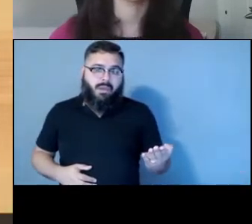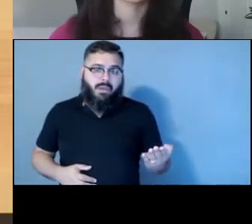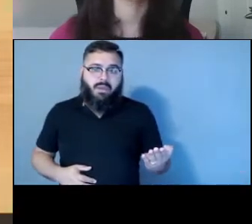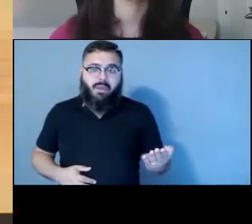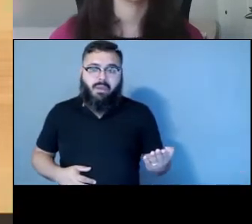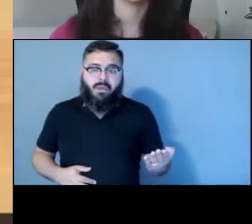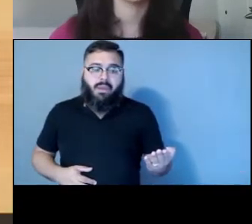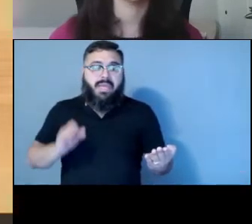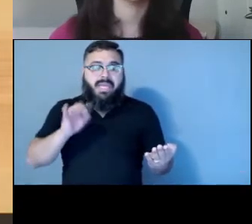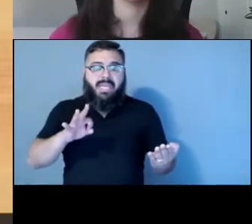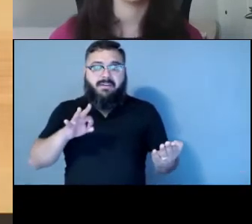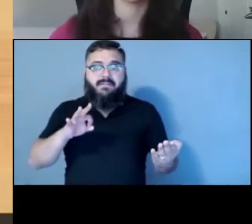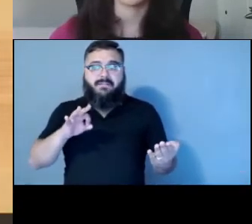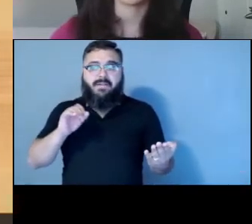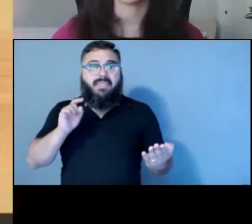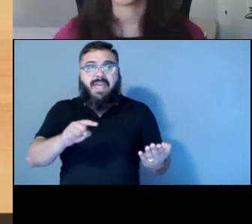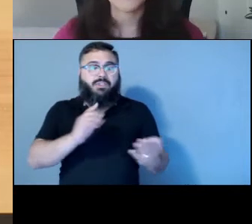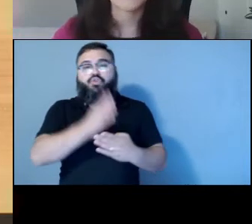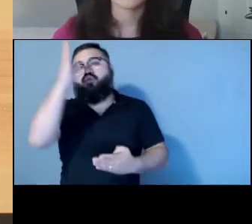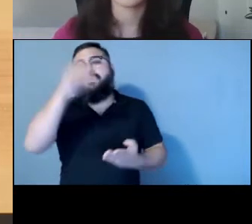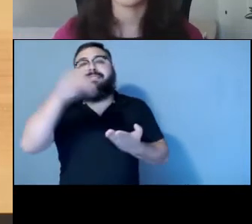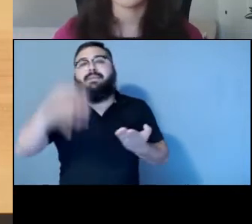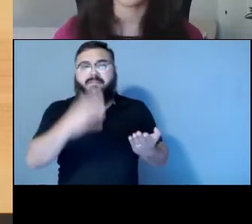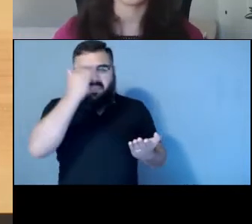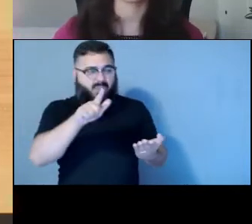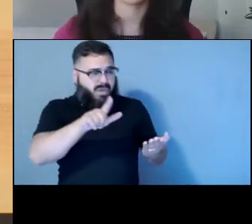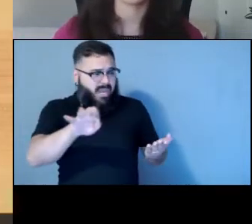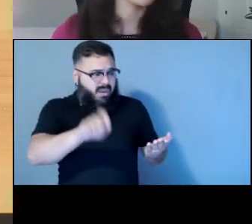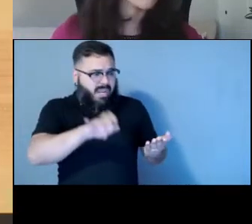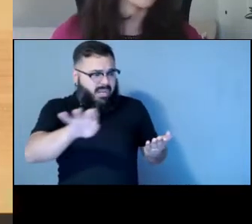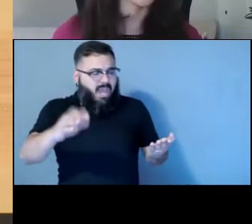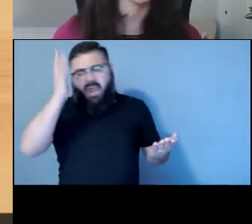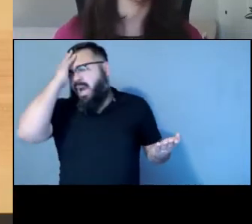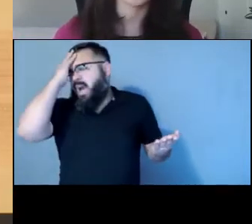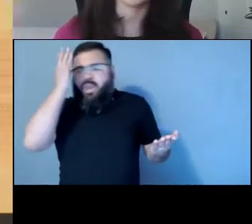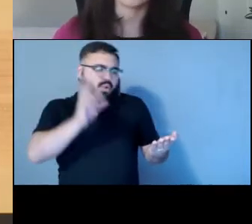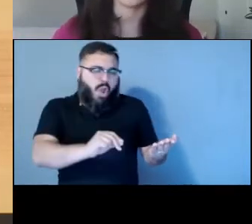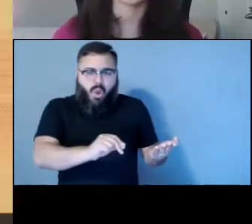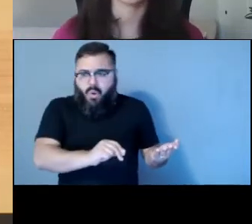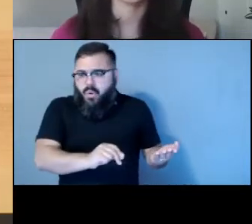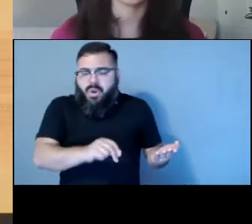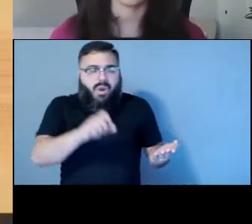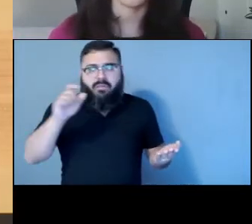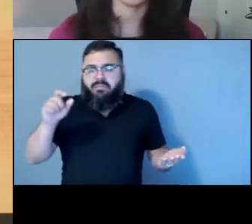that that's too much money, 'cause it was 29.99 on Amazon and you work for a huge company that has lots of money.